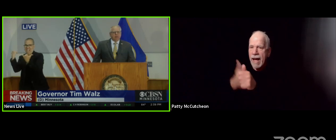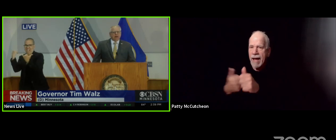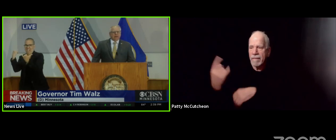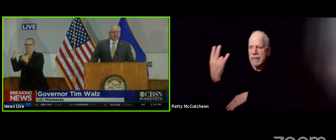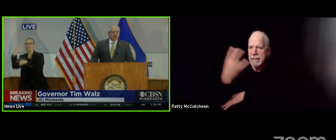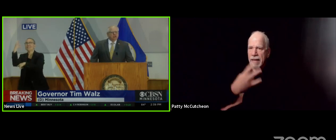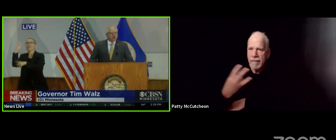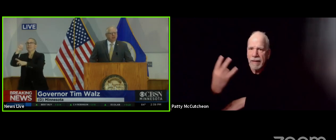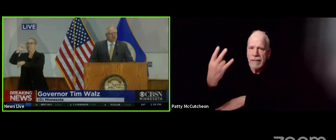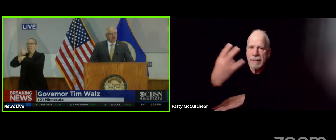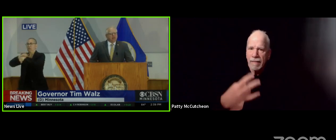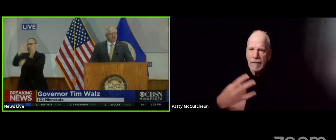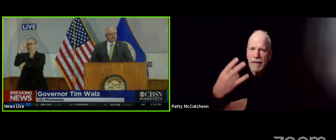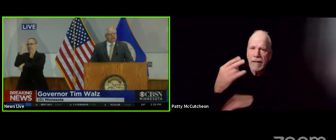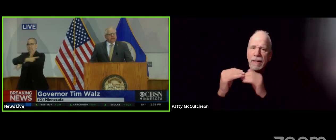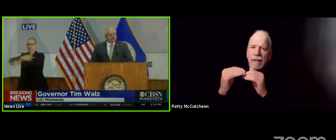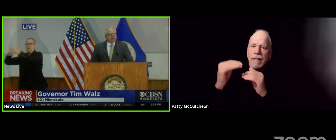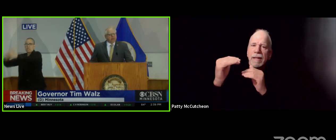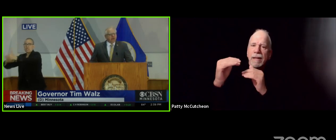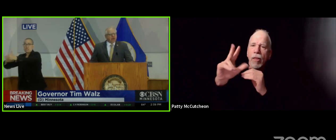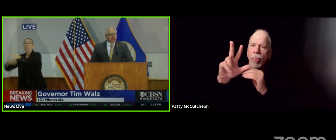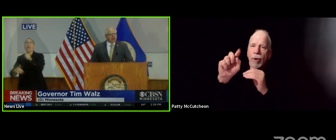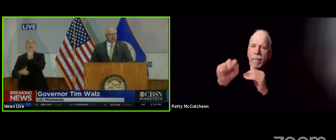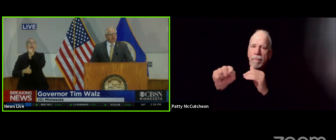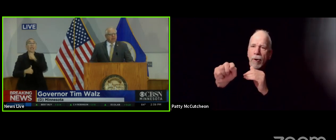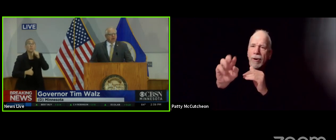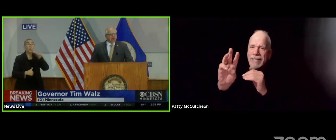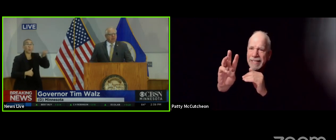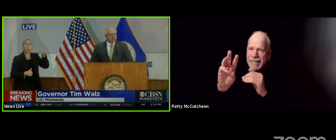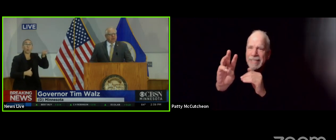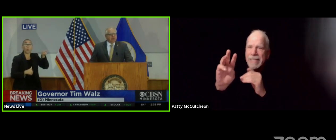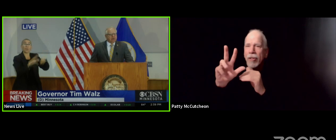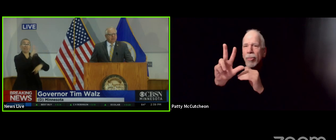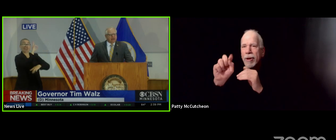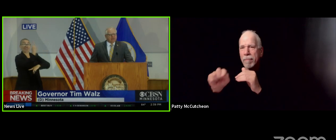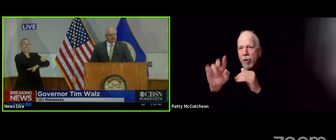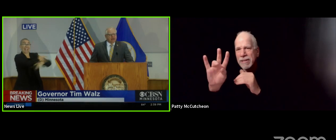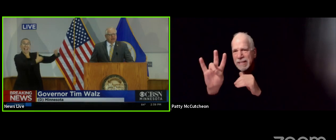BUT ARIZONA'S NOW AT 15%. AND, SO, THE MASK MANDATE, I